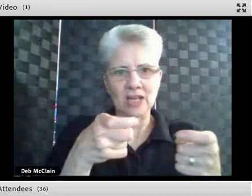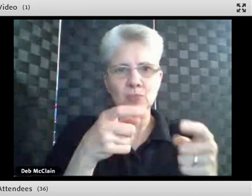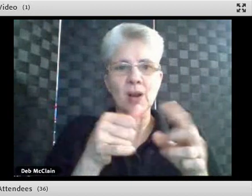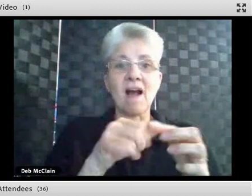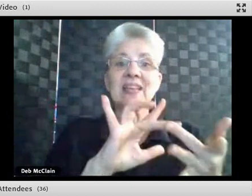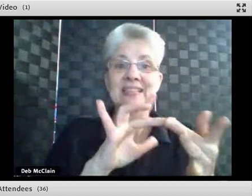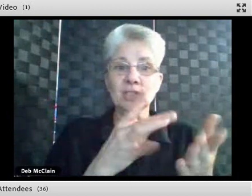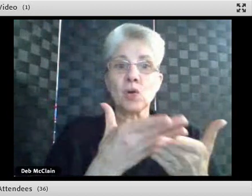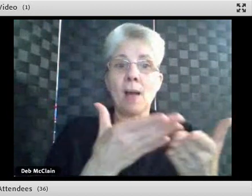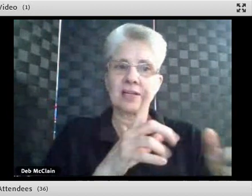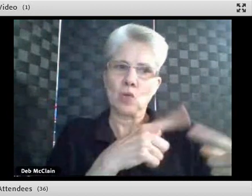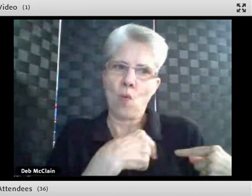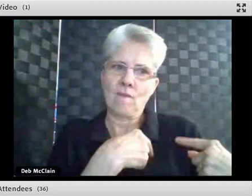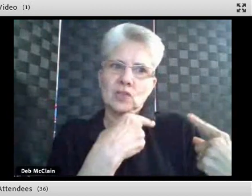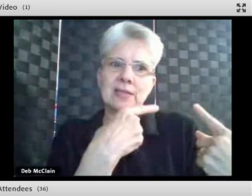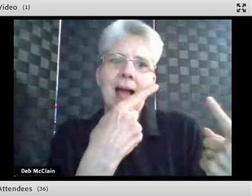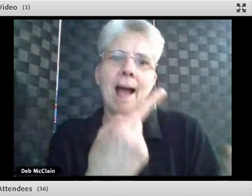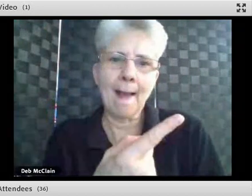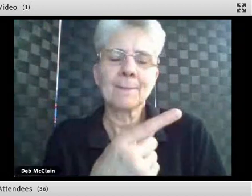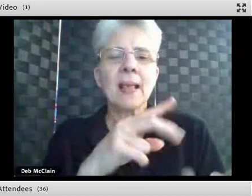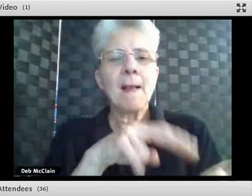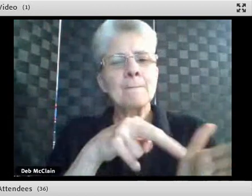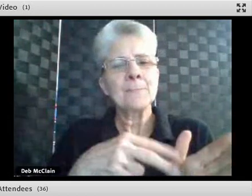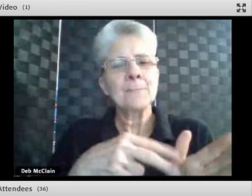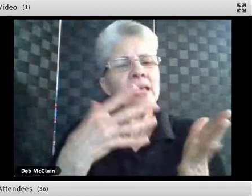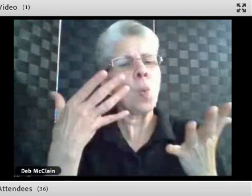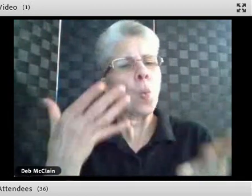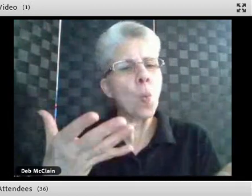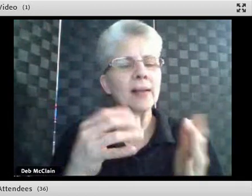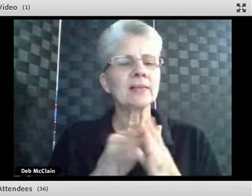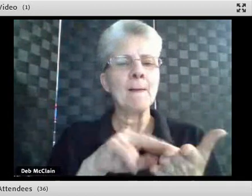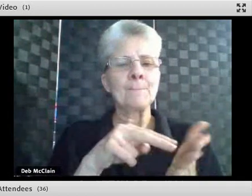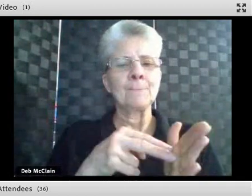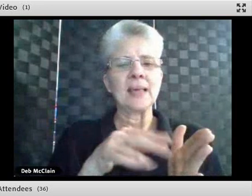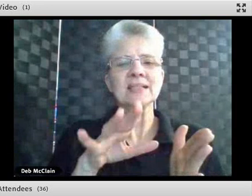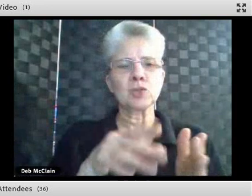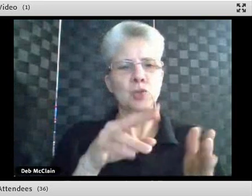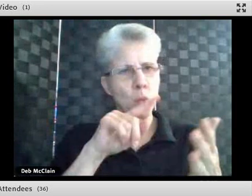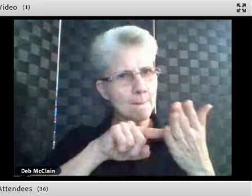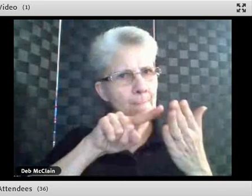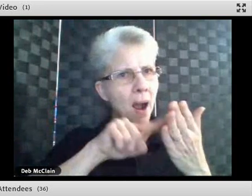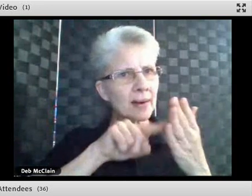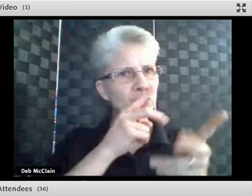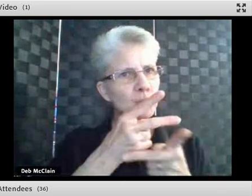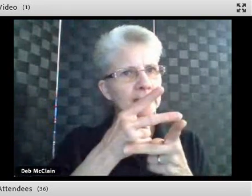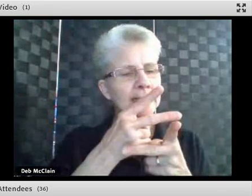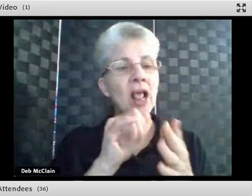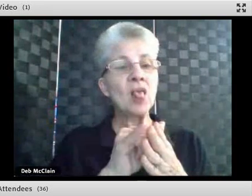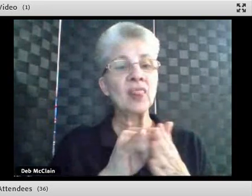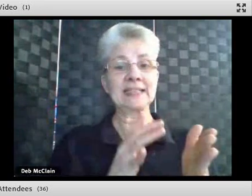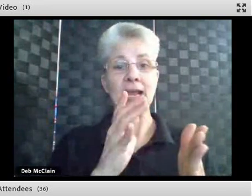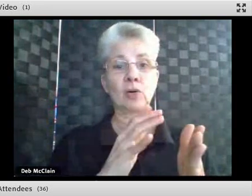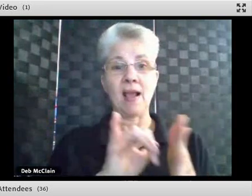digital objects over time, and what does that mean exactly? It means that you're monitoring the integrity of your objects,